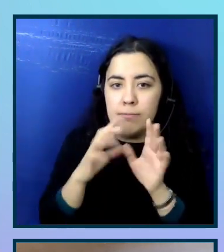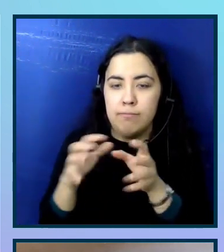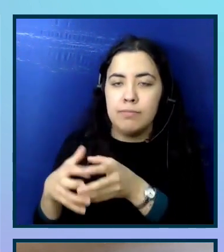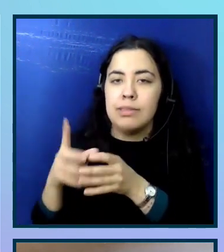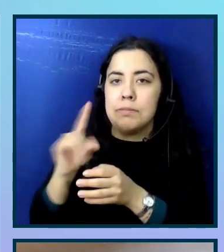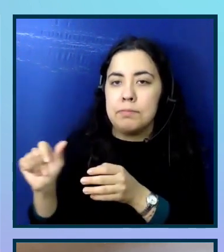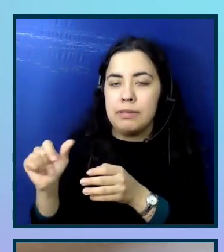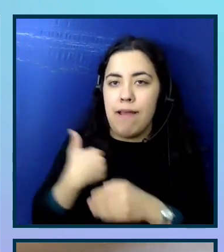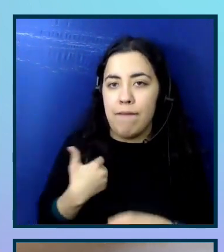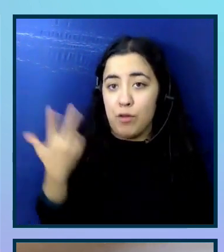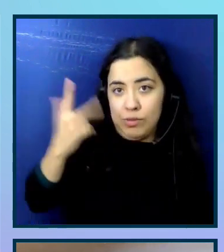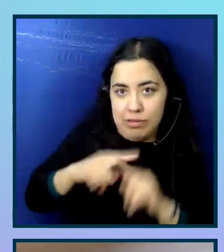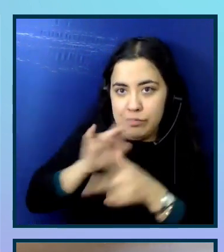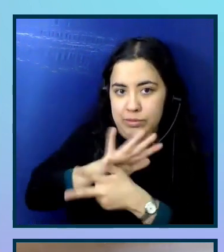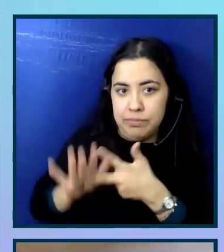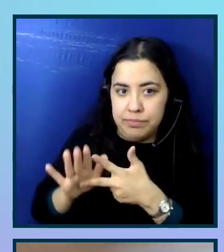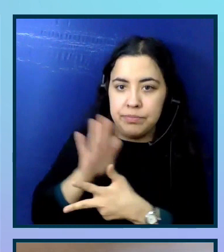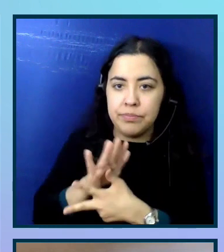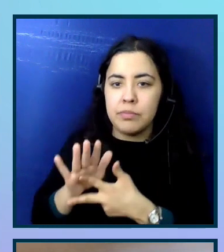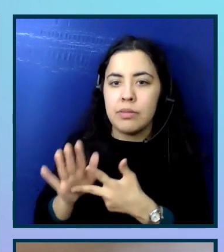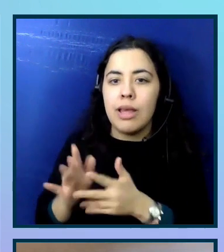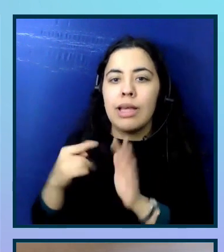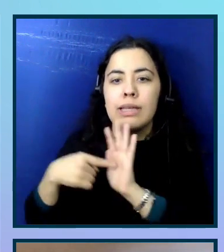For example, there is permanent disabilities.